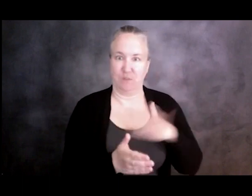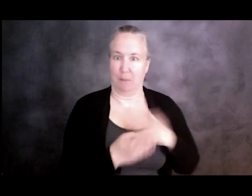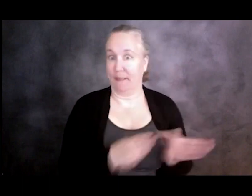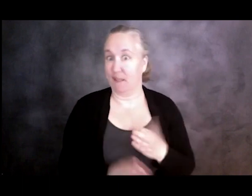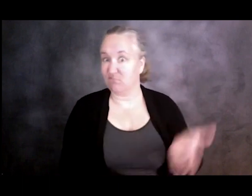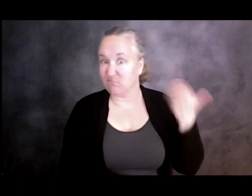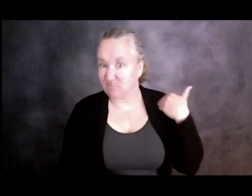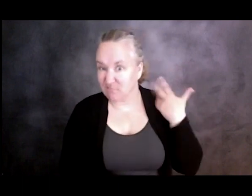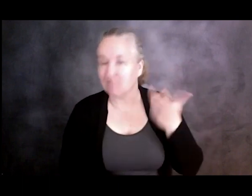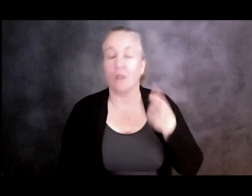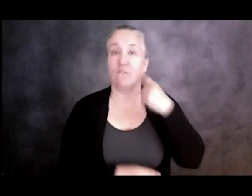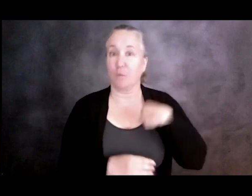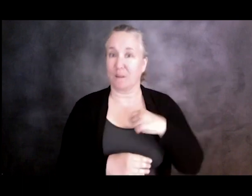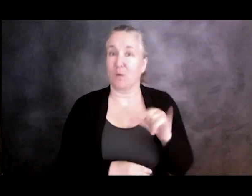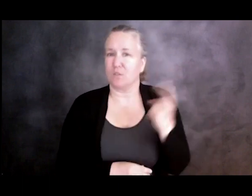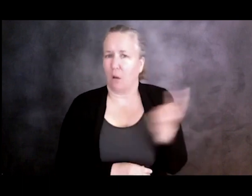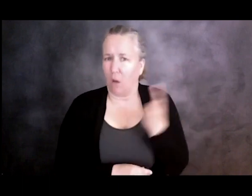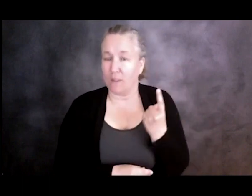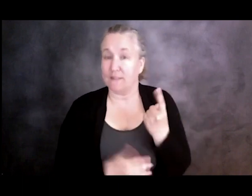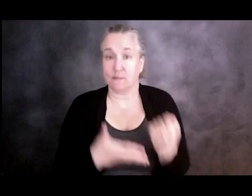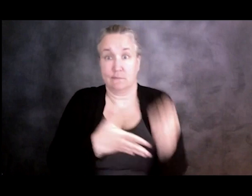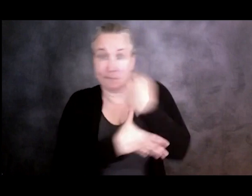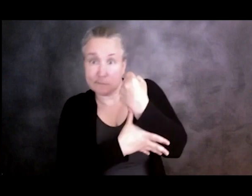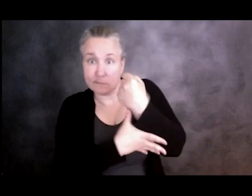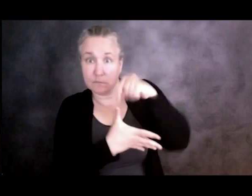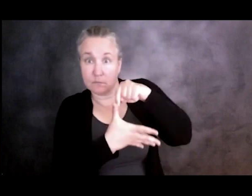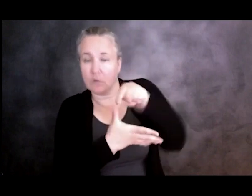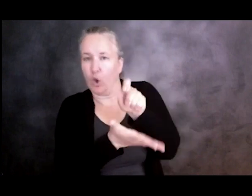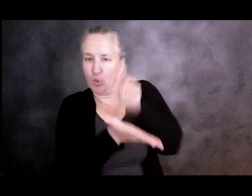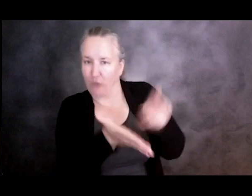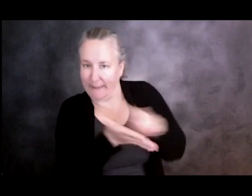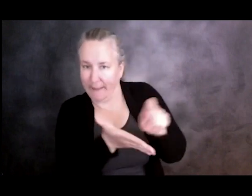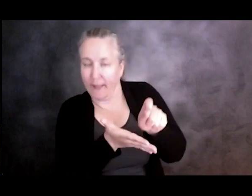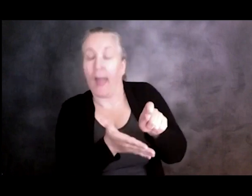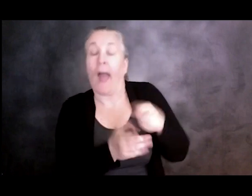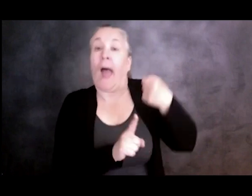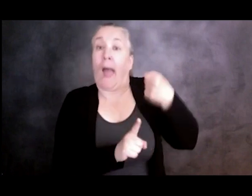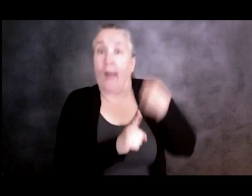And so for me, it was always, first and foremost, about the writing. And then I accidentally became a scholar.